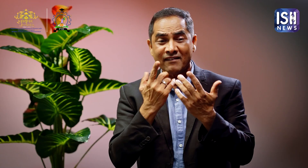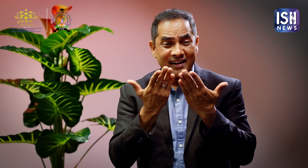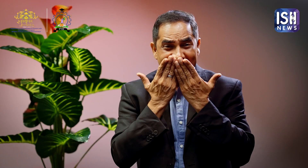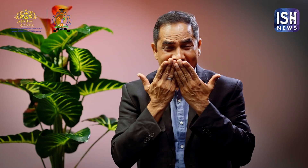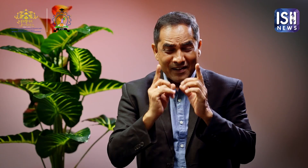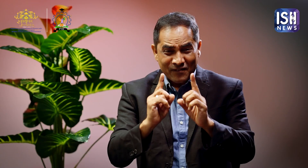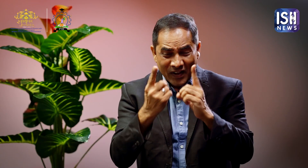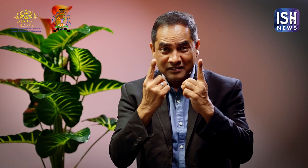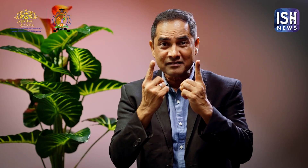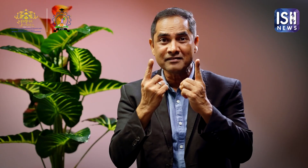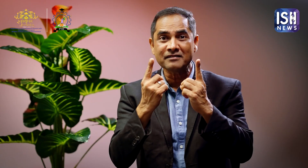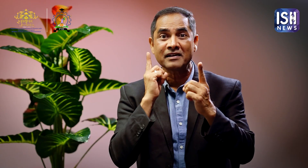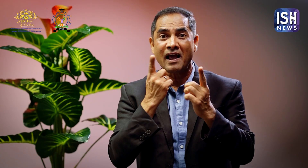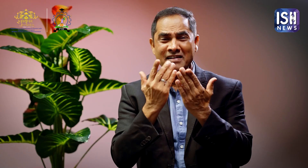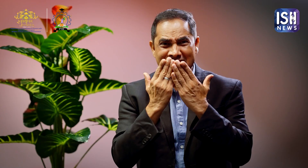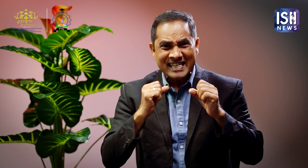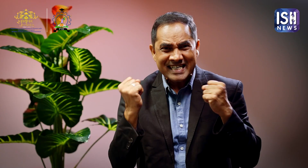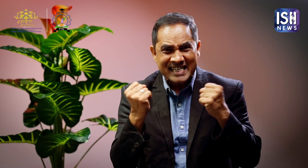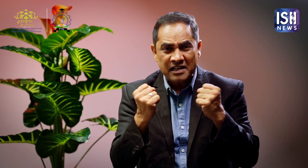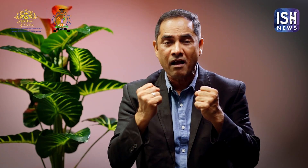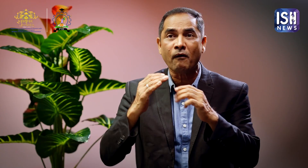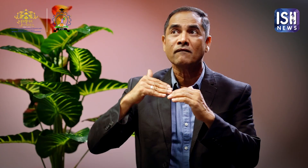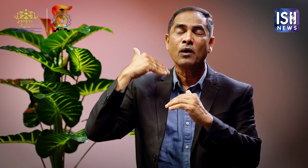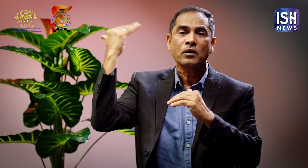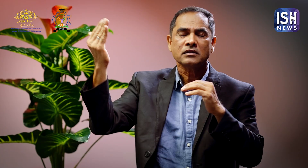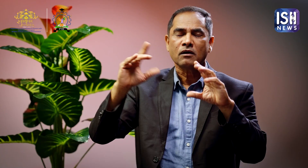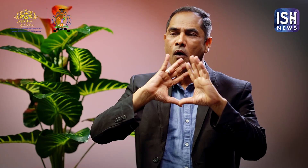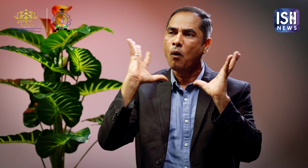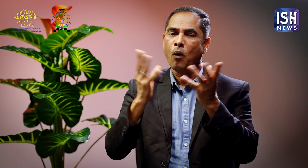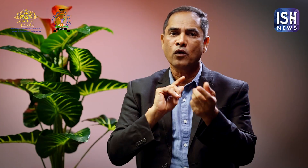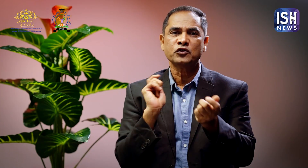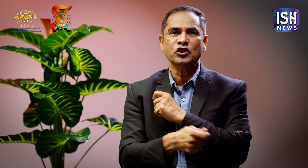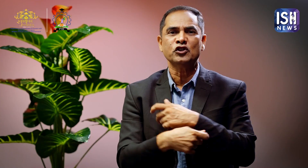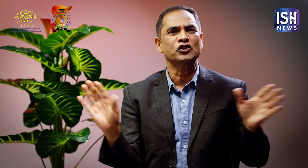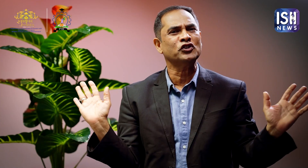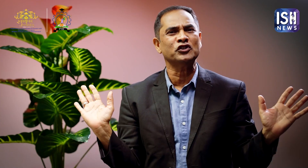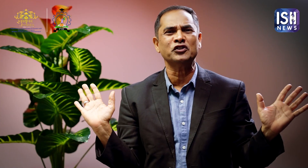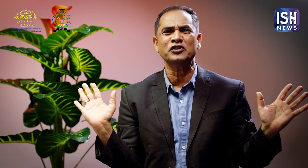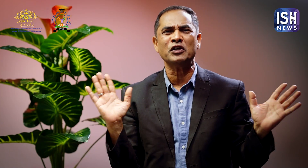The Deaf must push themselves further and they can change the future.